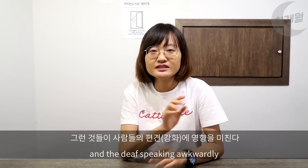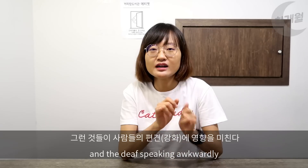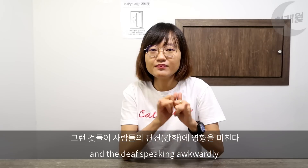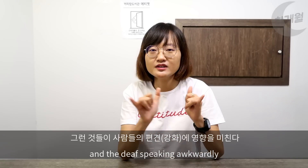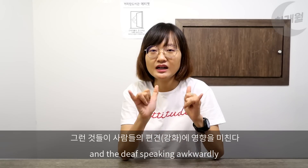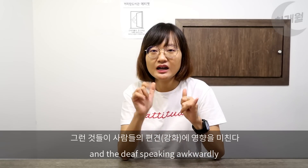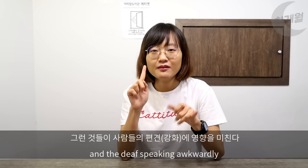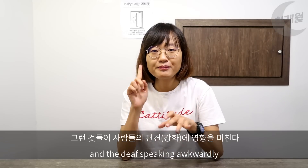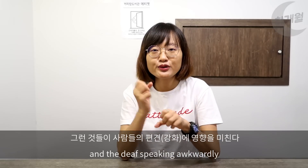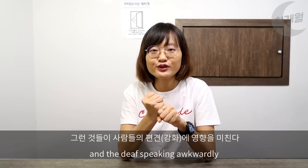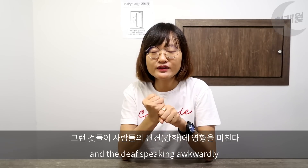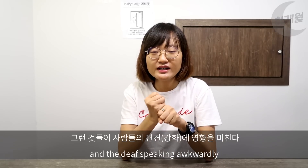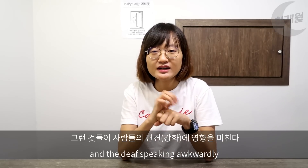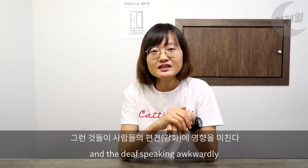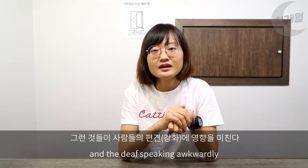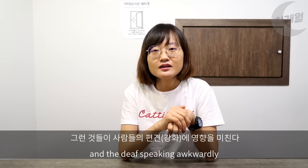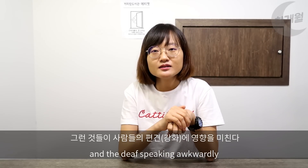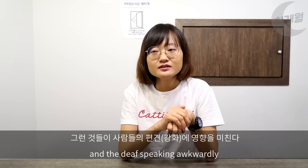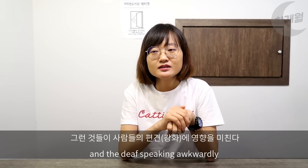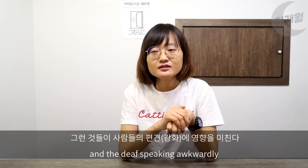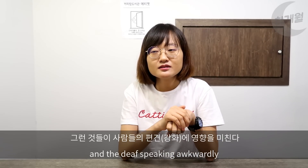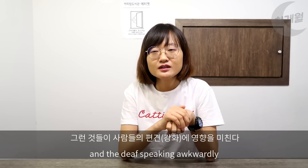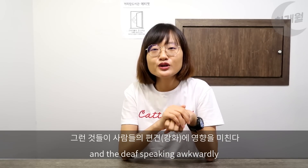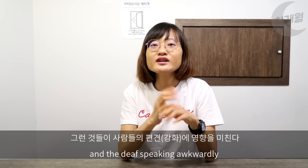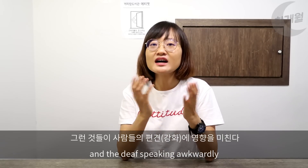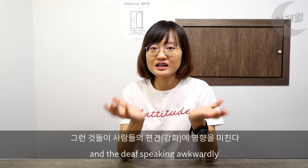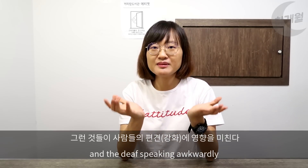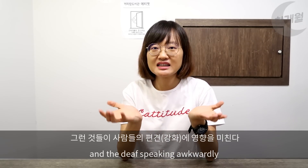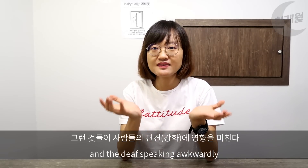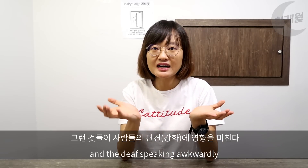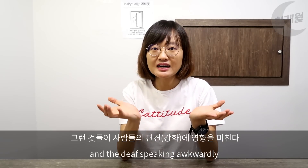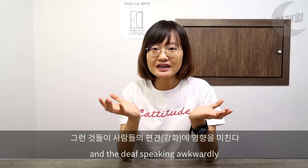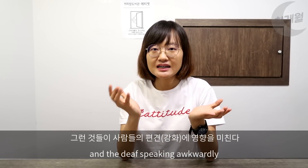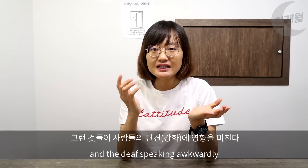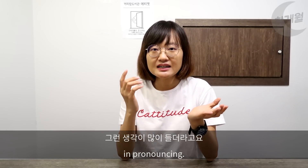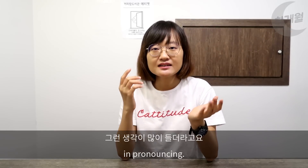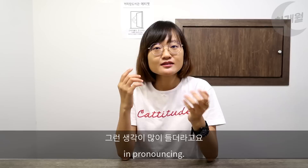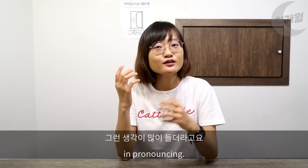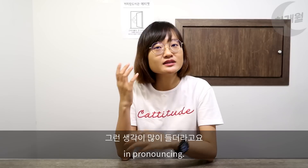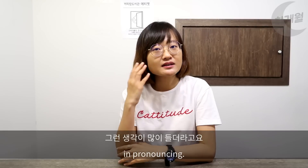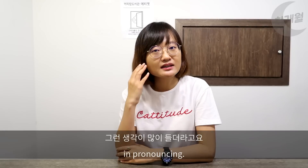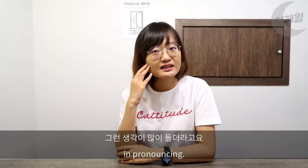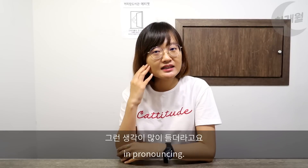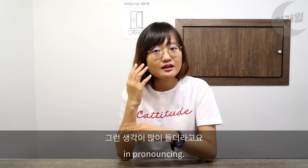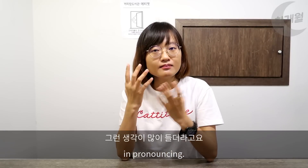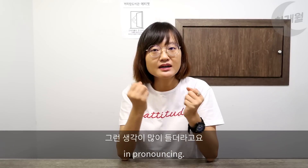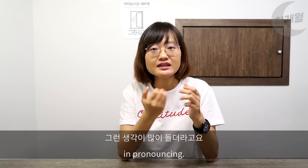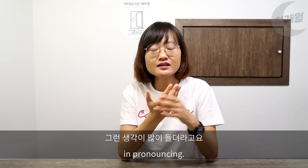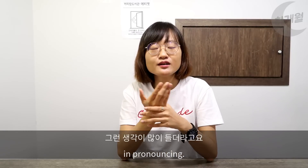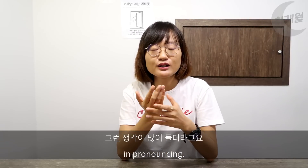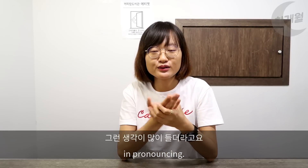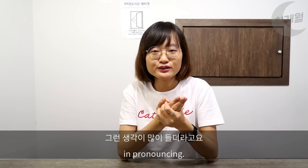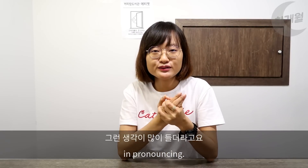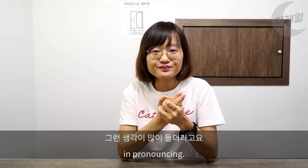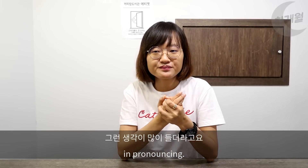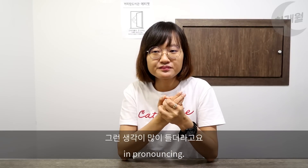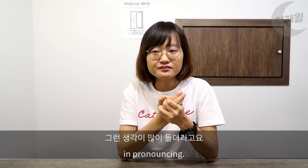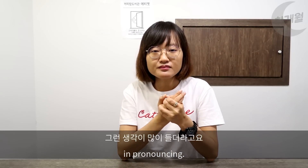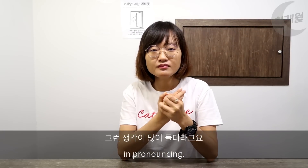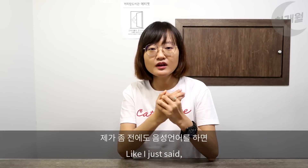and the deaf speaking awkwardly in pronouncing.